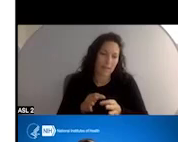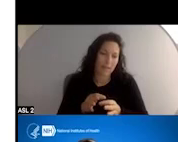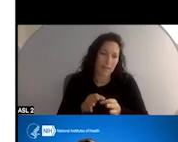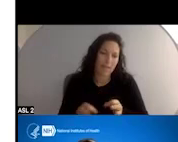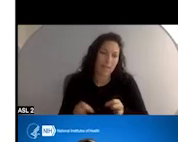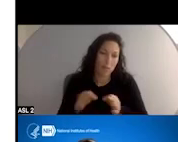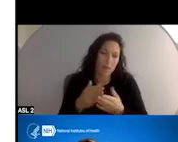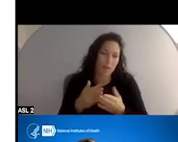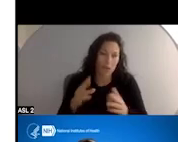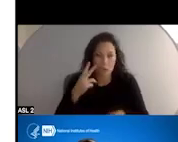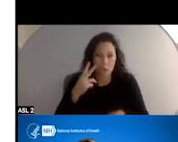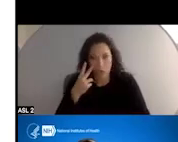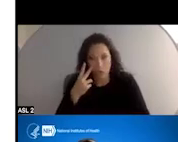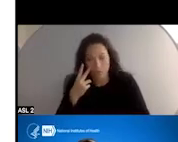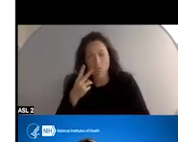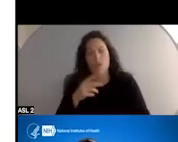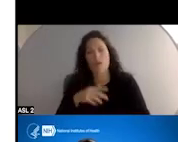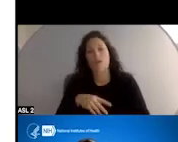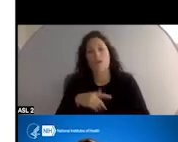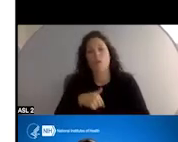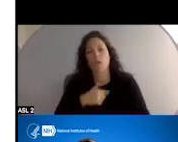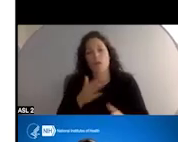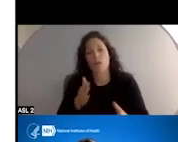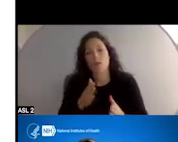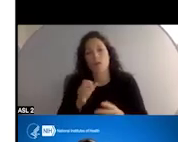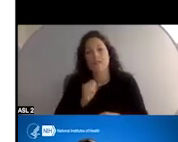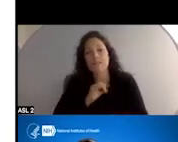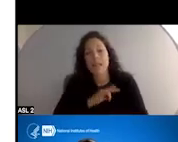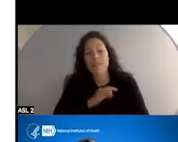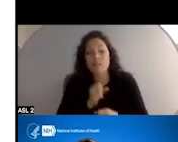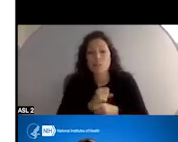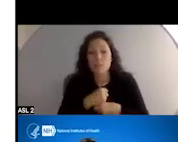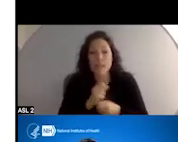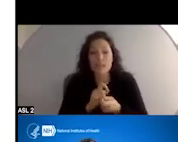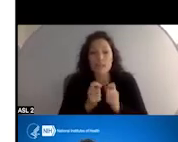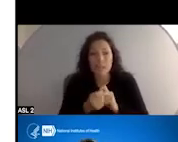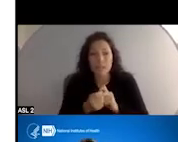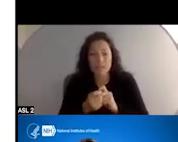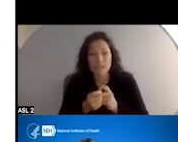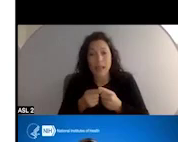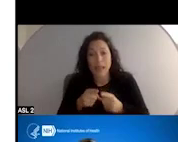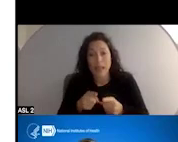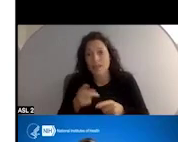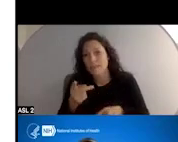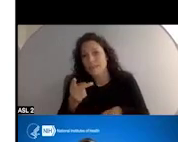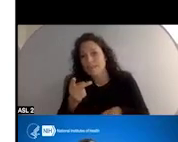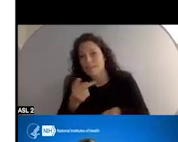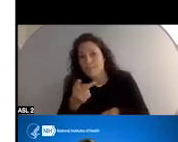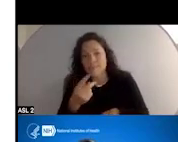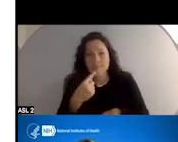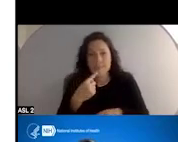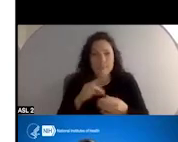So we encourage staff to make changes, as you and Cindy were discussing, if needed, if the research evolves